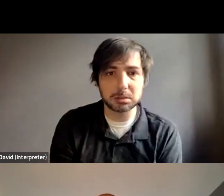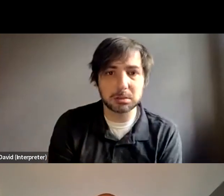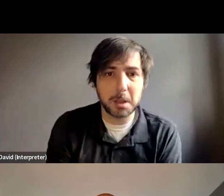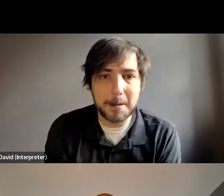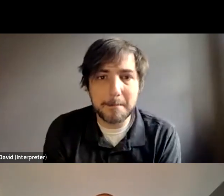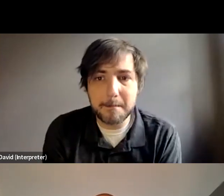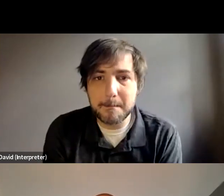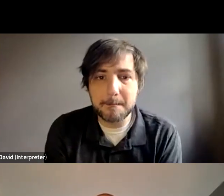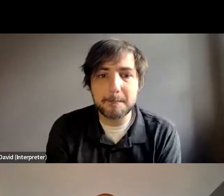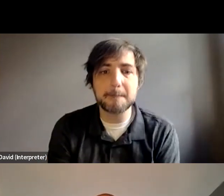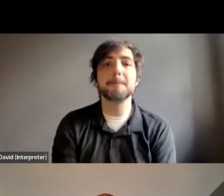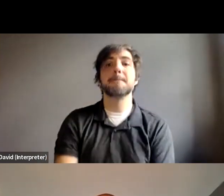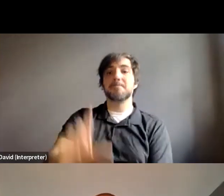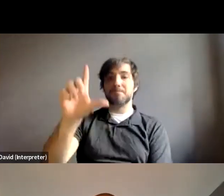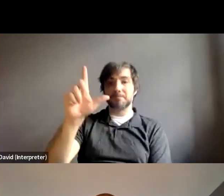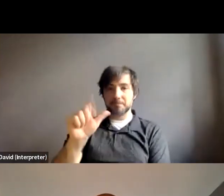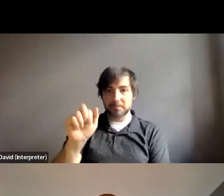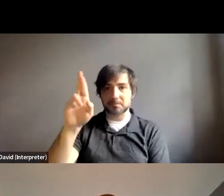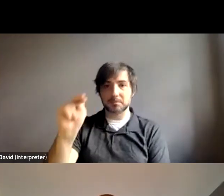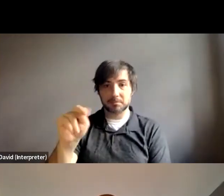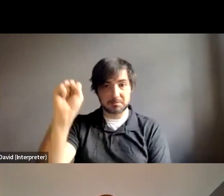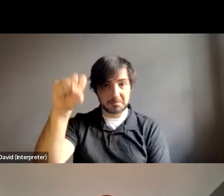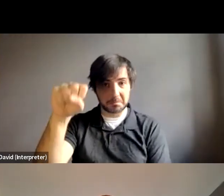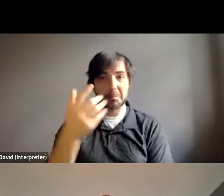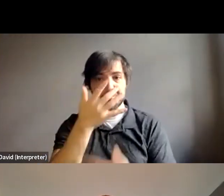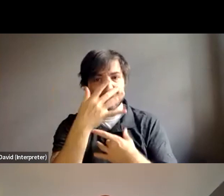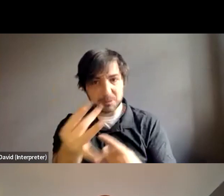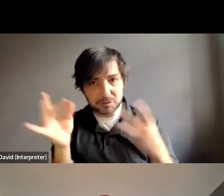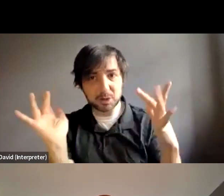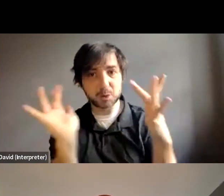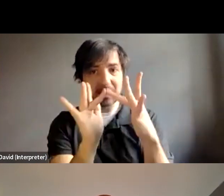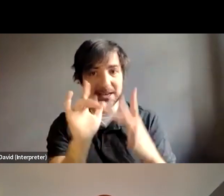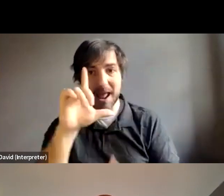Lauren: I think I would be interest ed to connect, Laura, maybe offline,